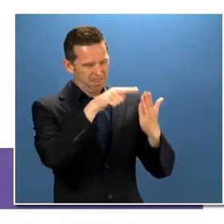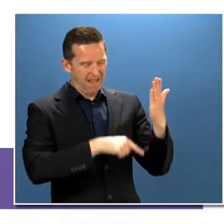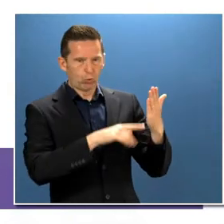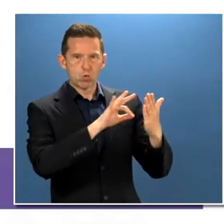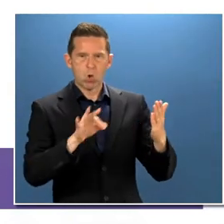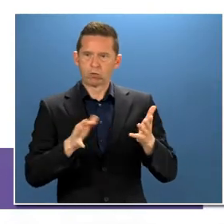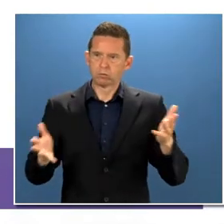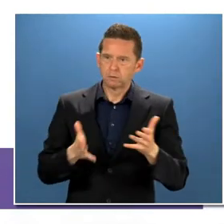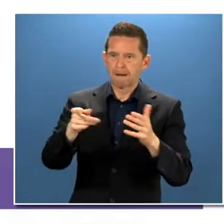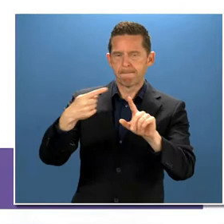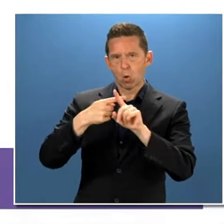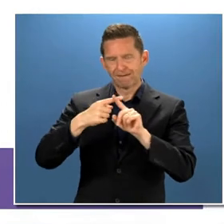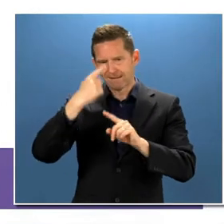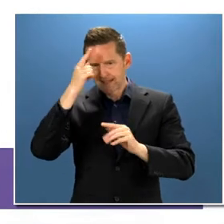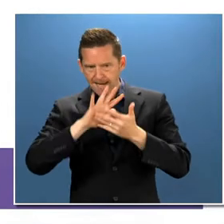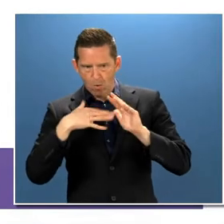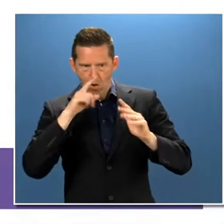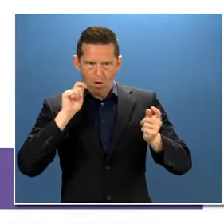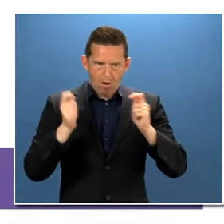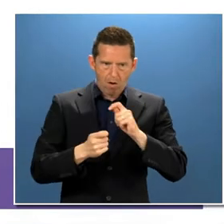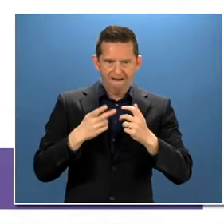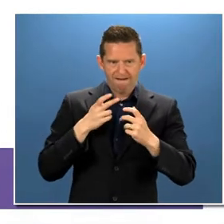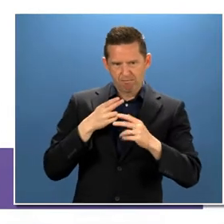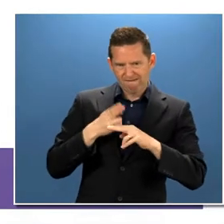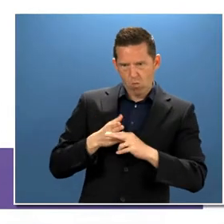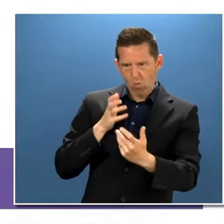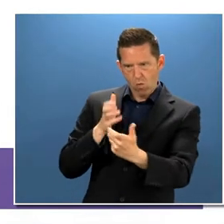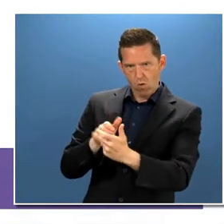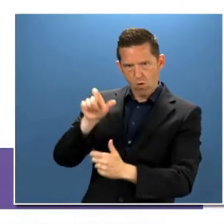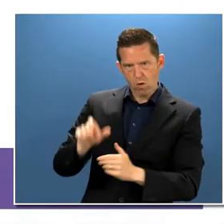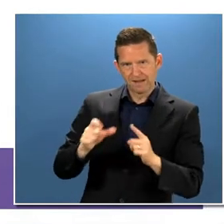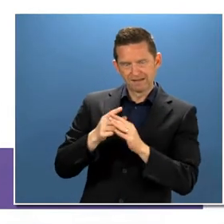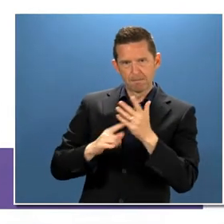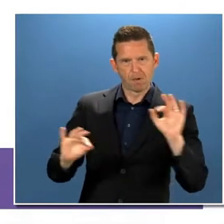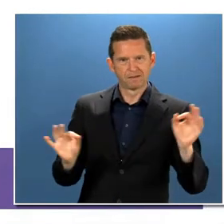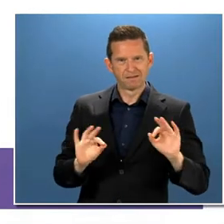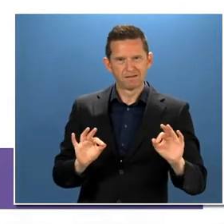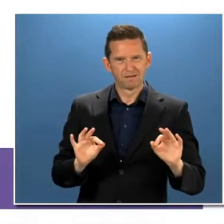positive way, it is a model that is very much focused on at what point does the